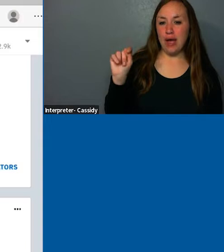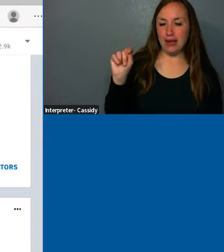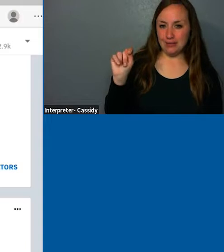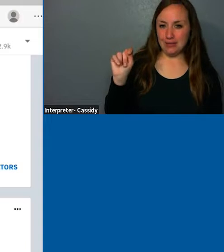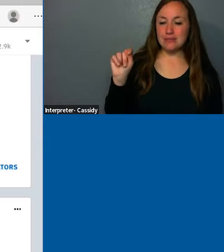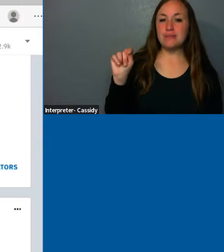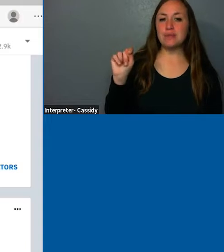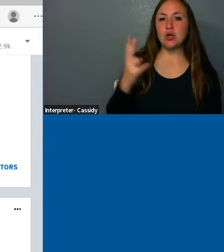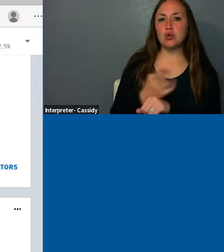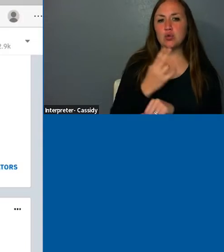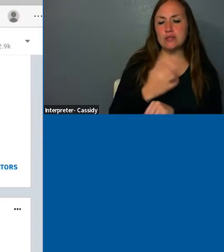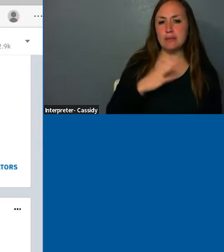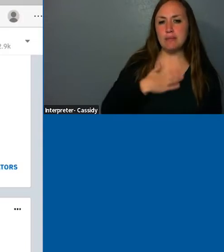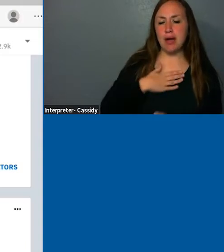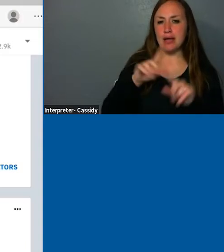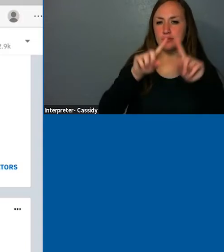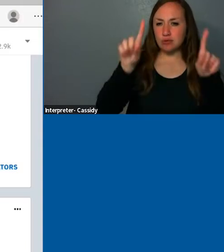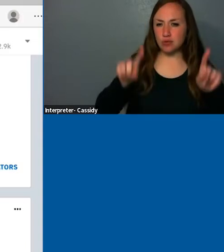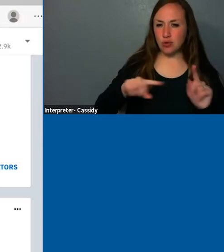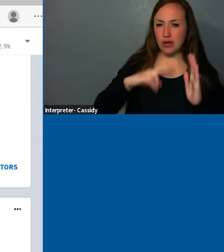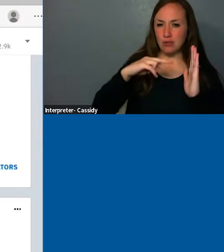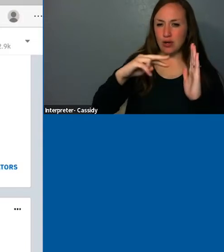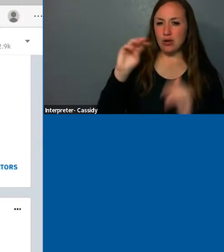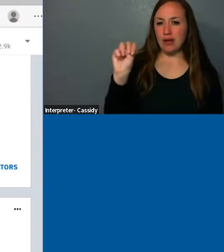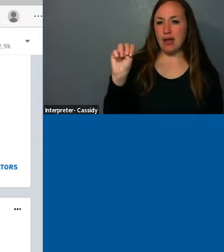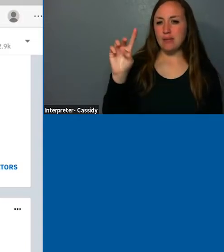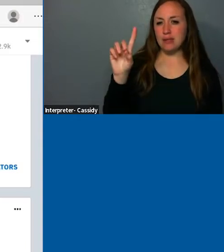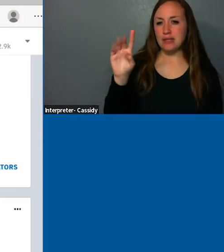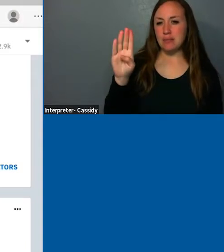which is NVDA on the latest version of Windows 10.